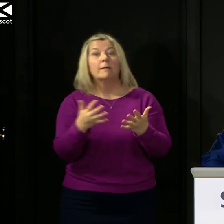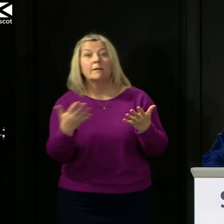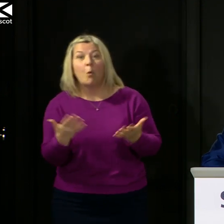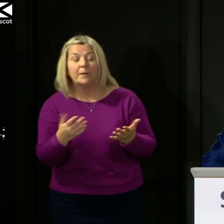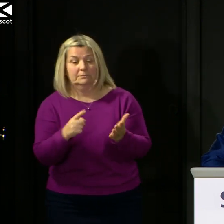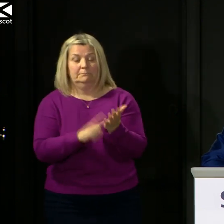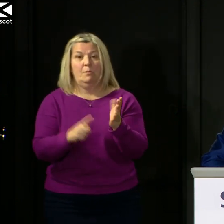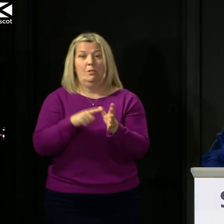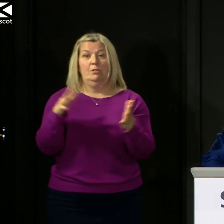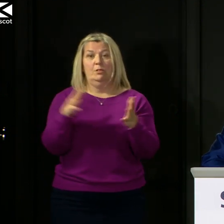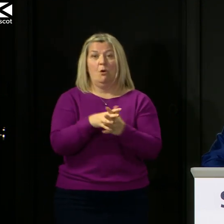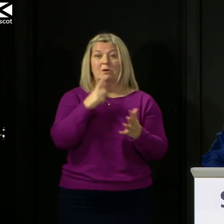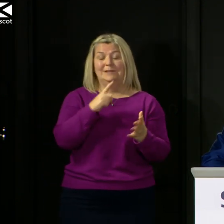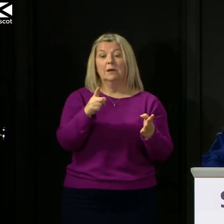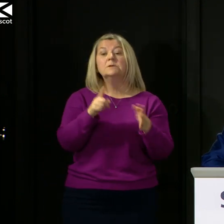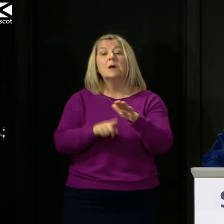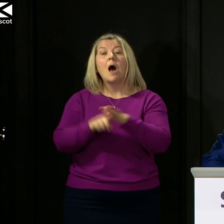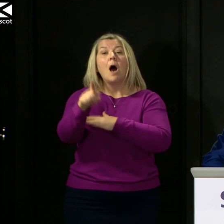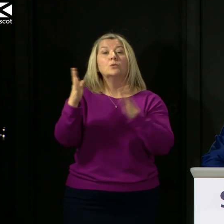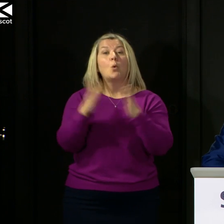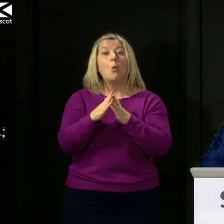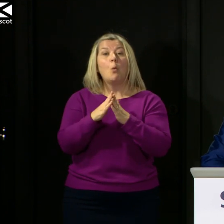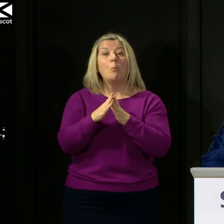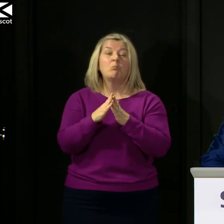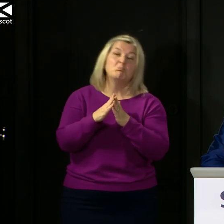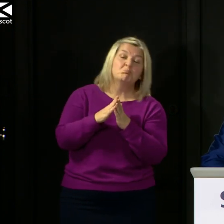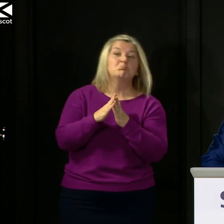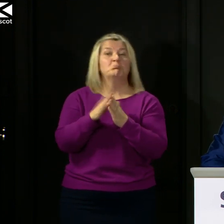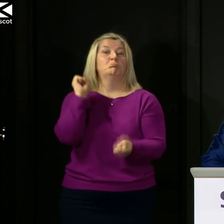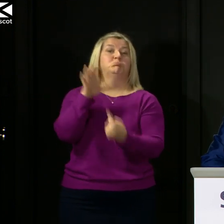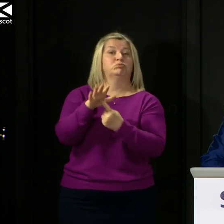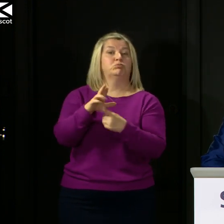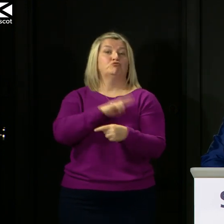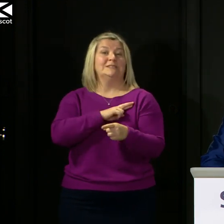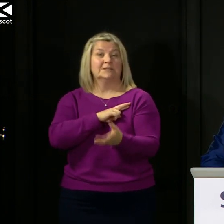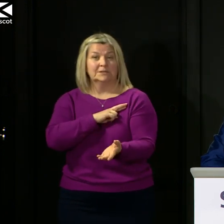that you can only be out of your own home essential reasons, which is essential work